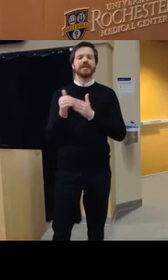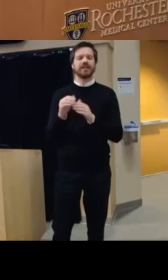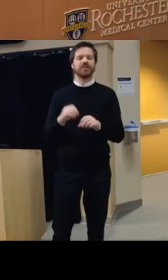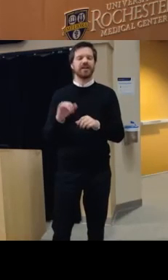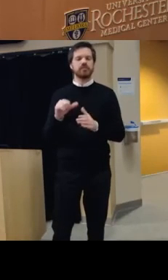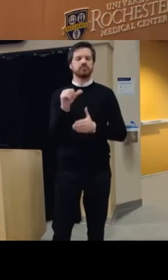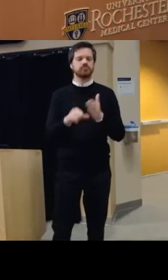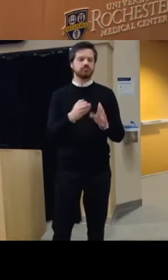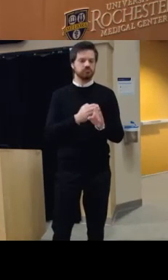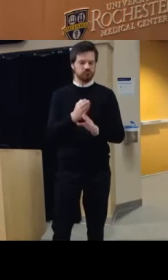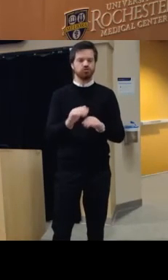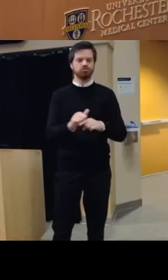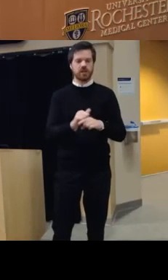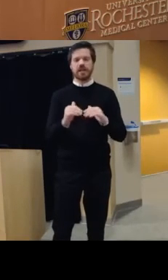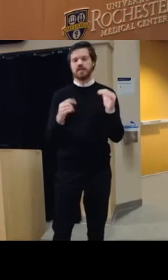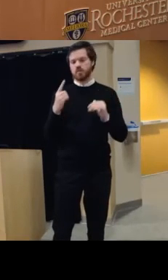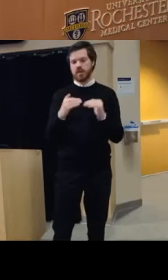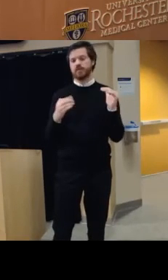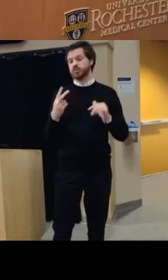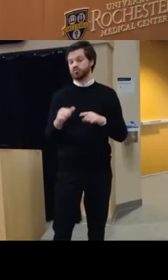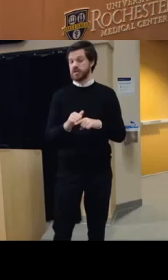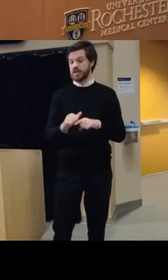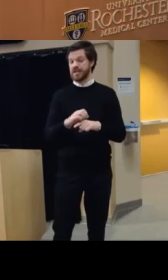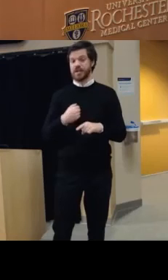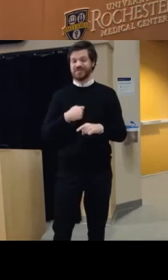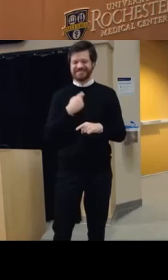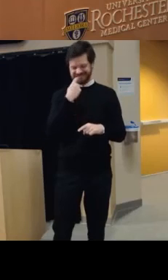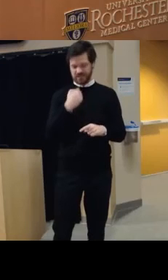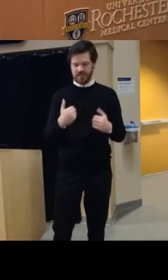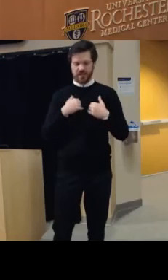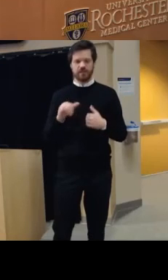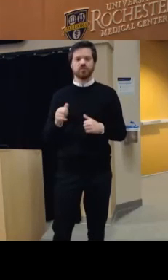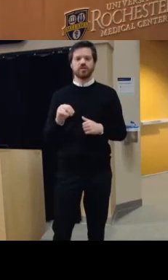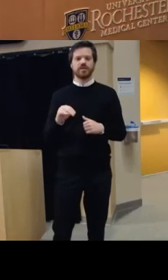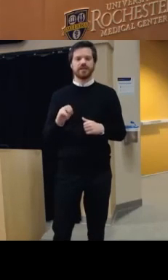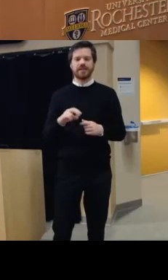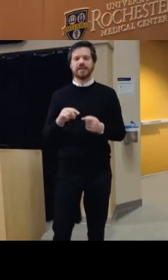who are trained in level one and two training and we just had um Janine and Anne were at a Parry